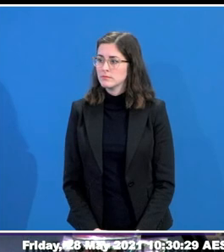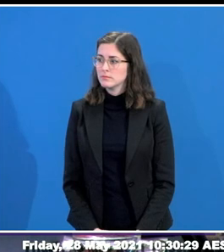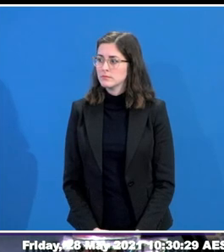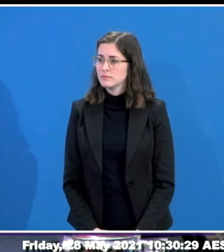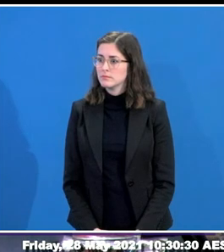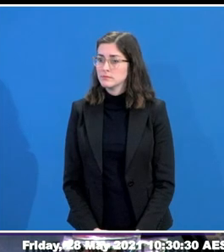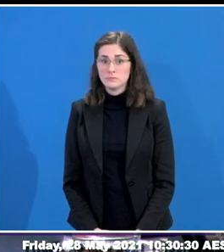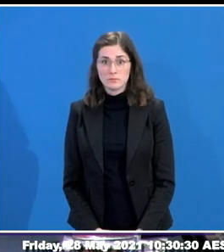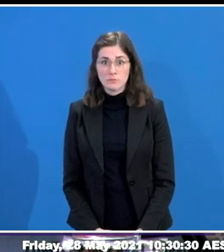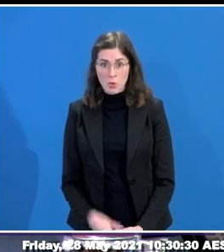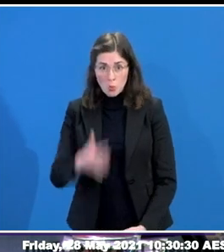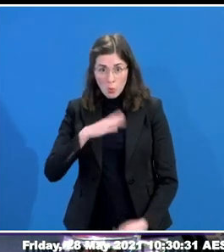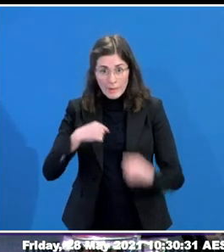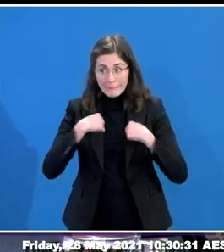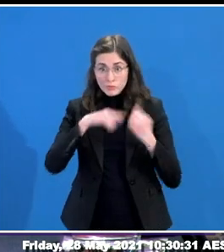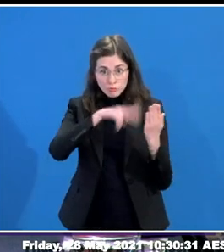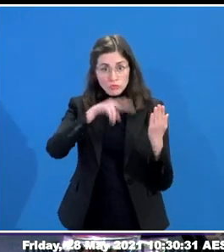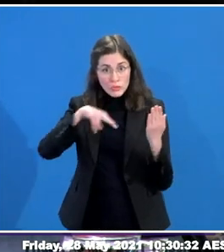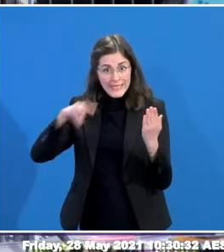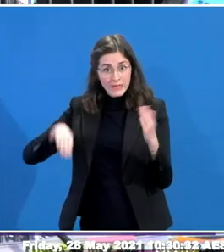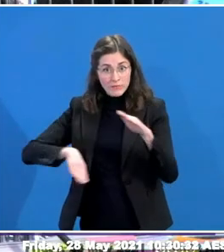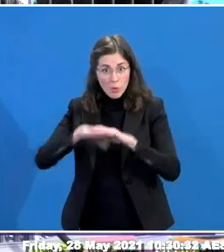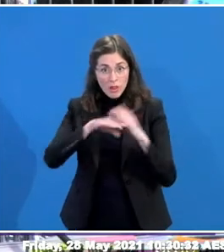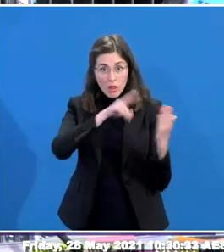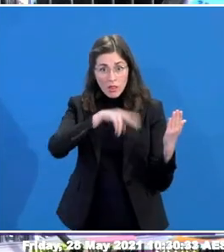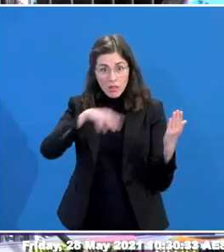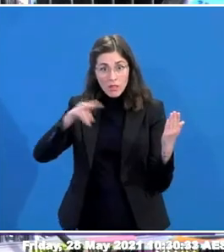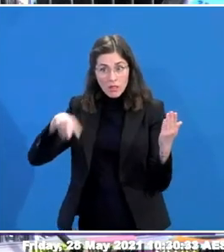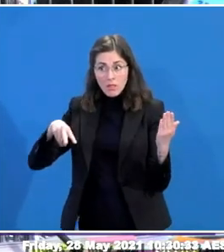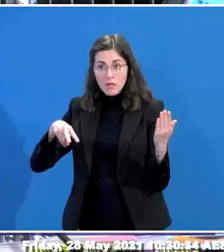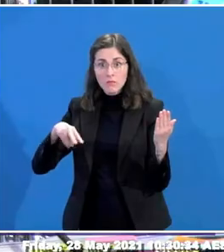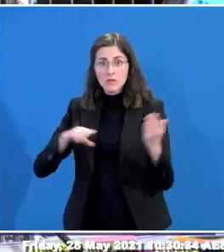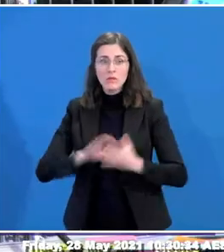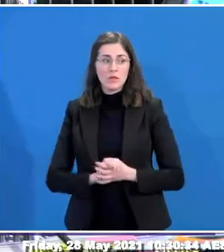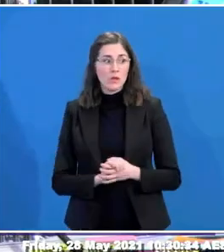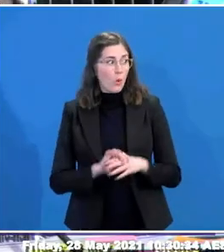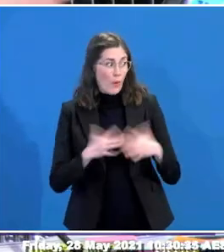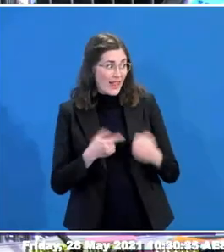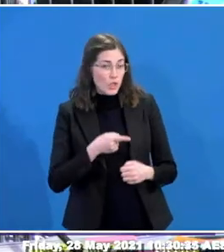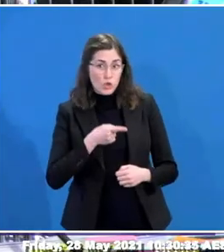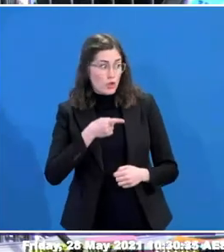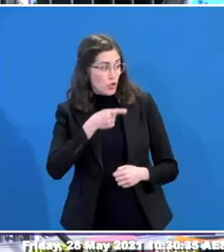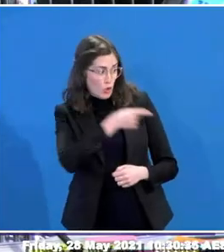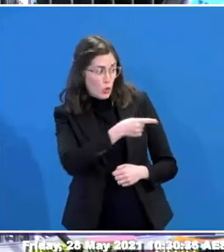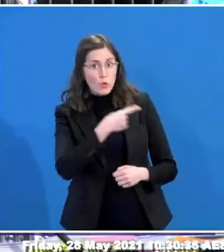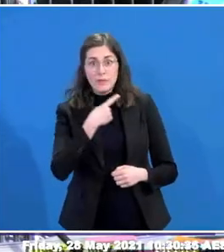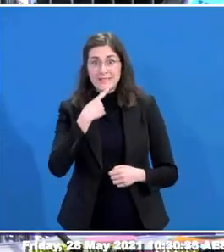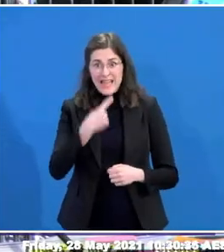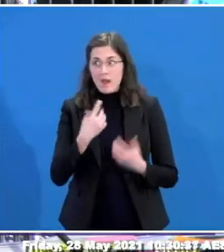Would you like me to read each section through? You are the one saying there are references to Eliza.